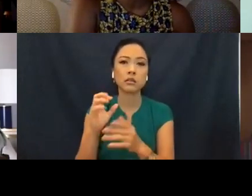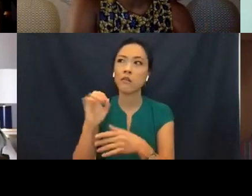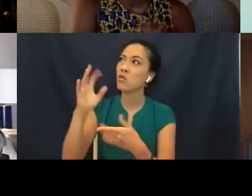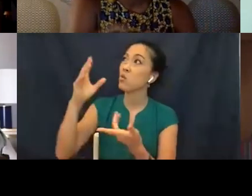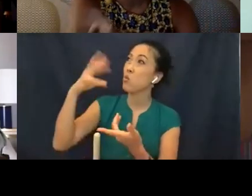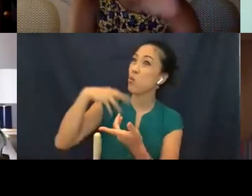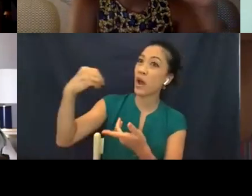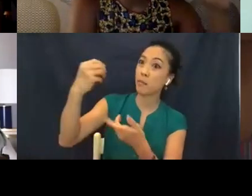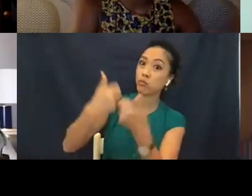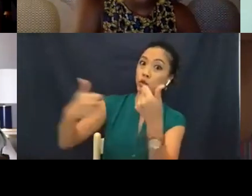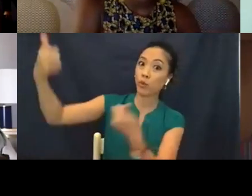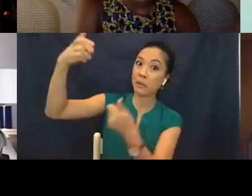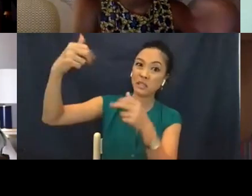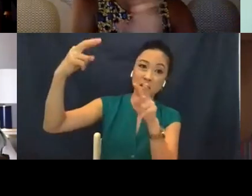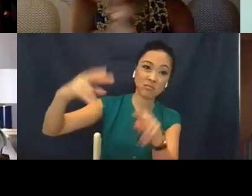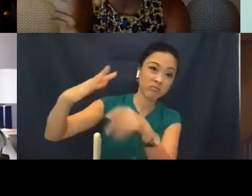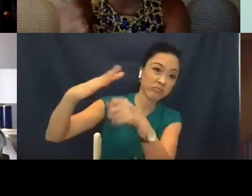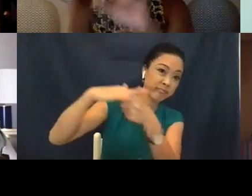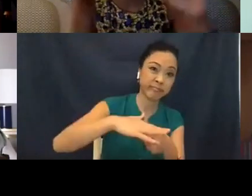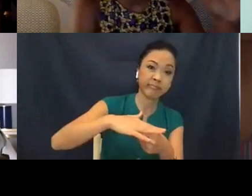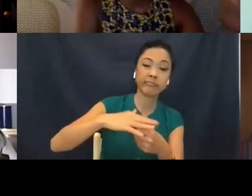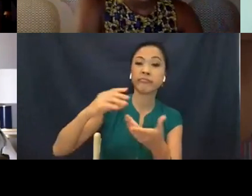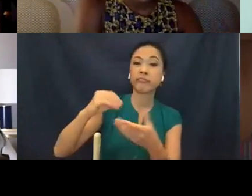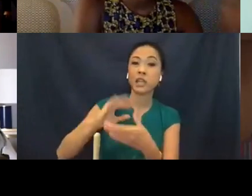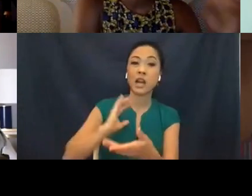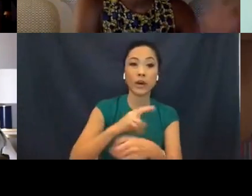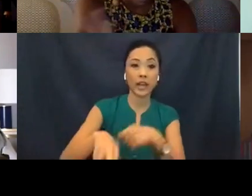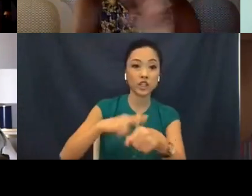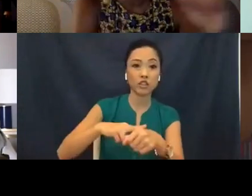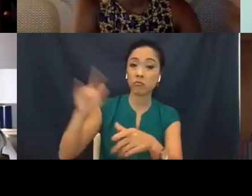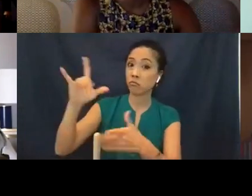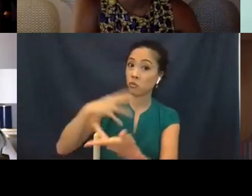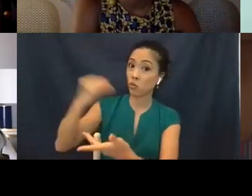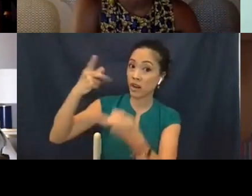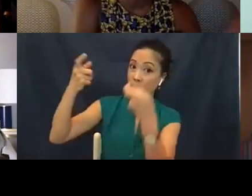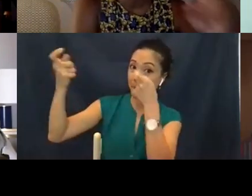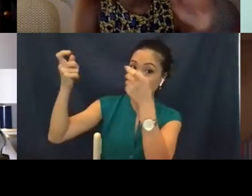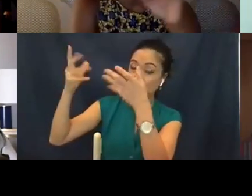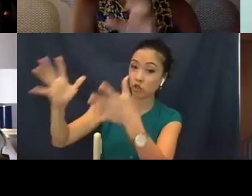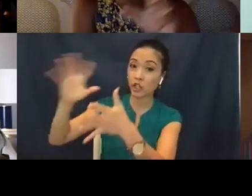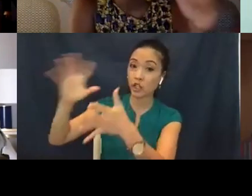why our boards are all white, why our administrators are all white,